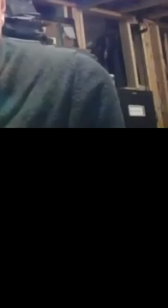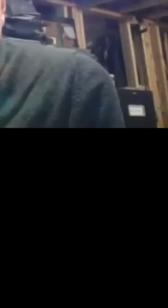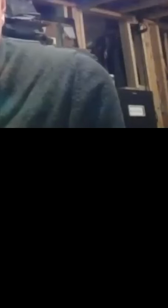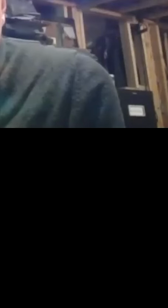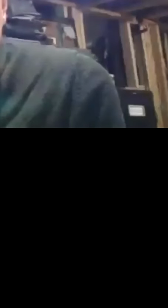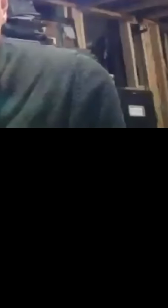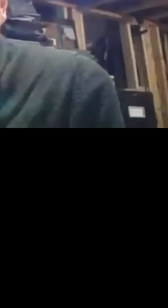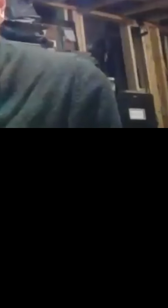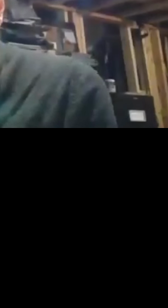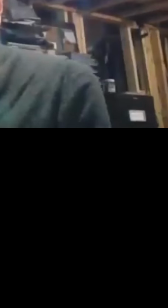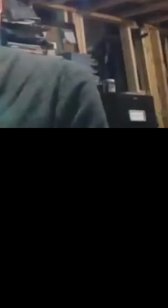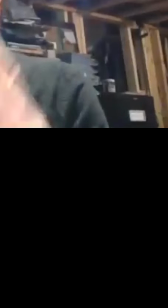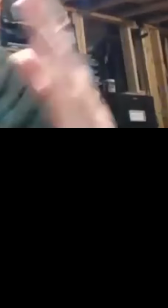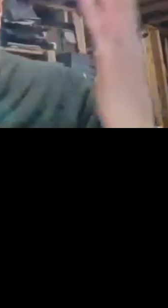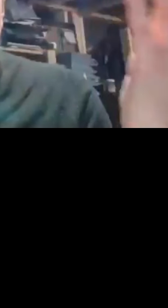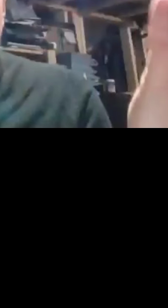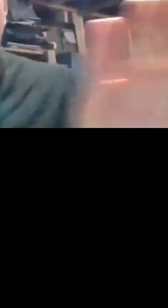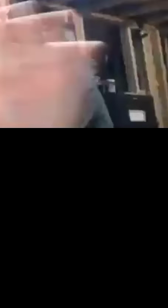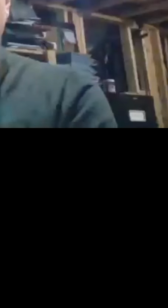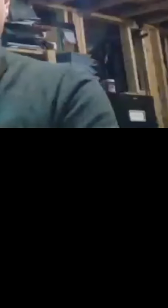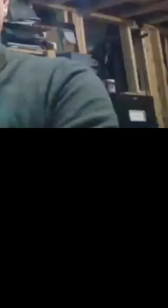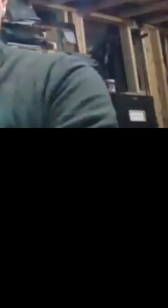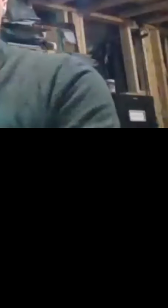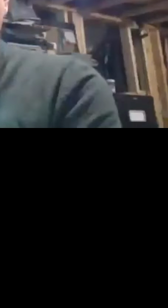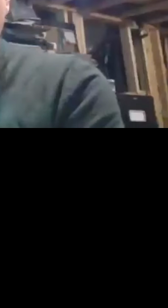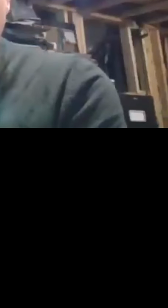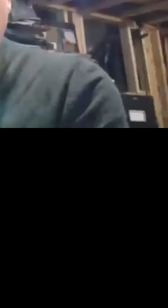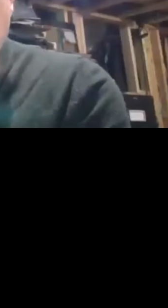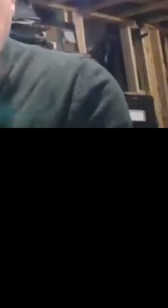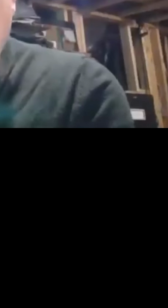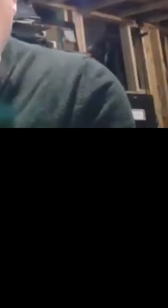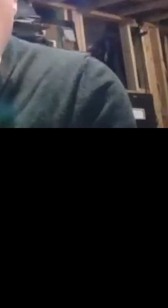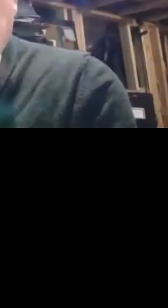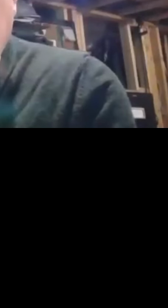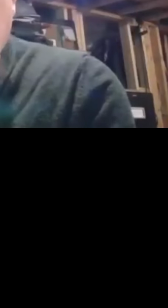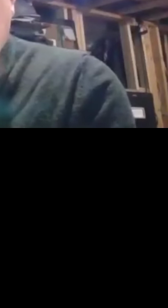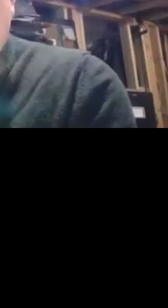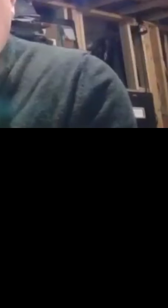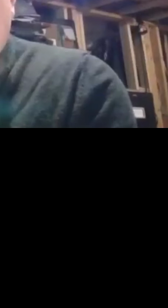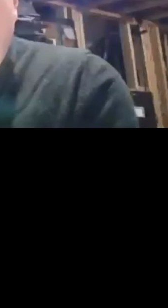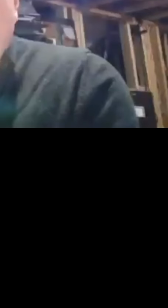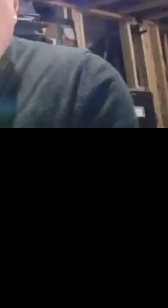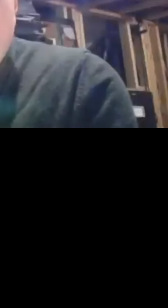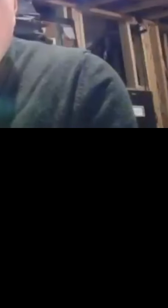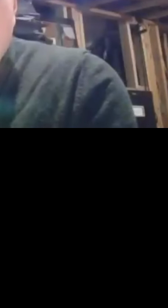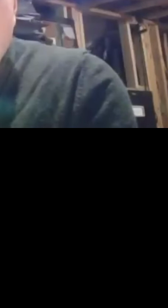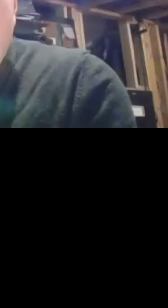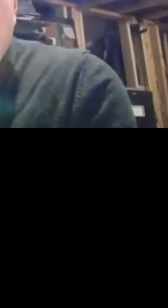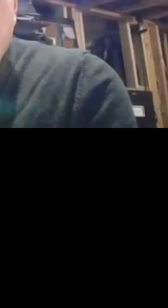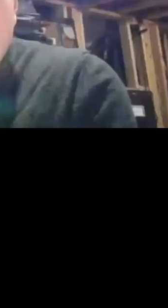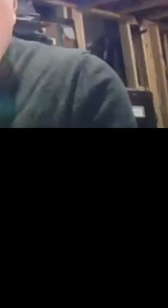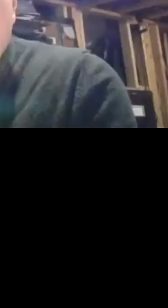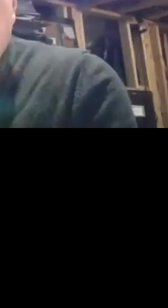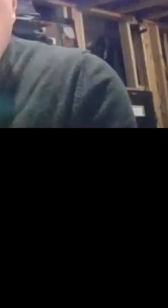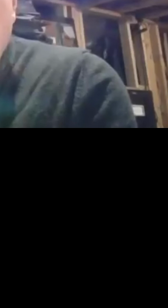multifaceted intergenerational multicultural different disease . People with chronic conditions